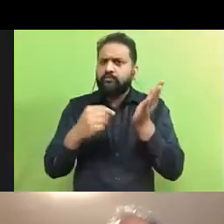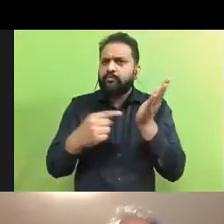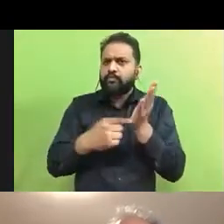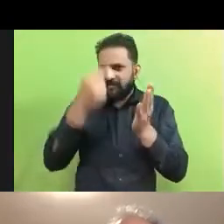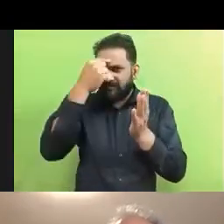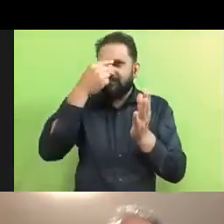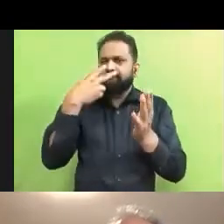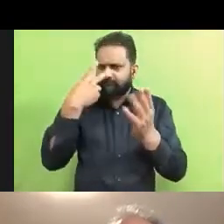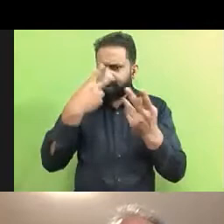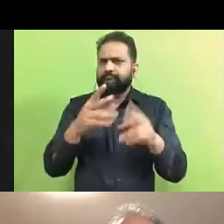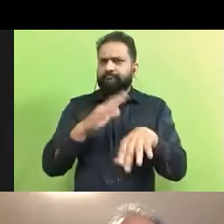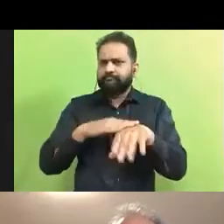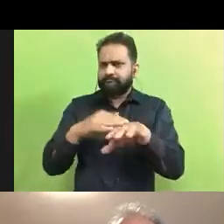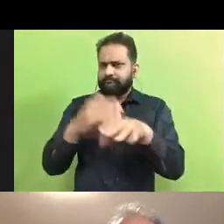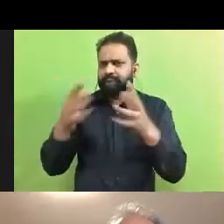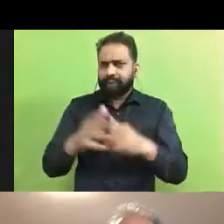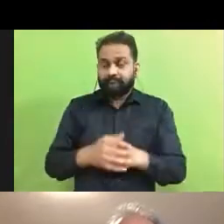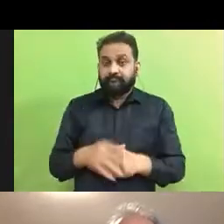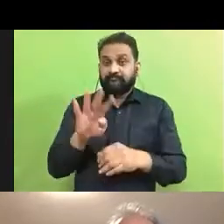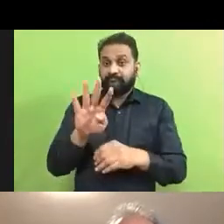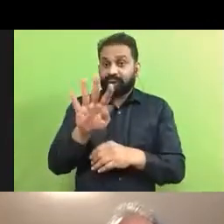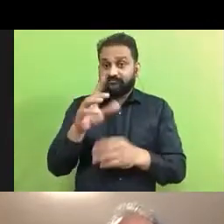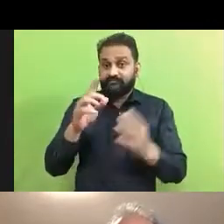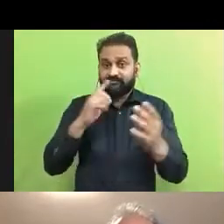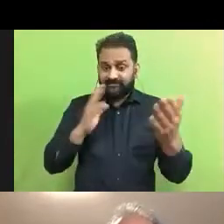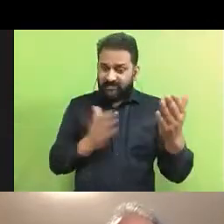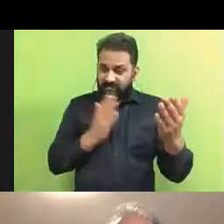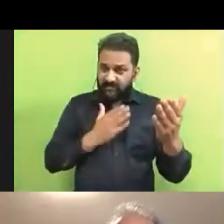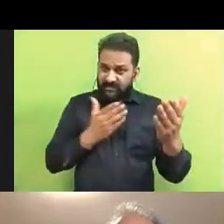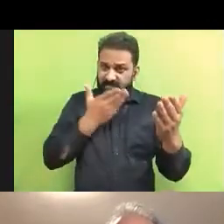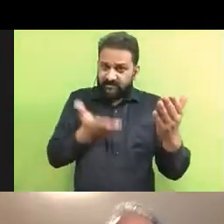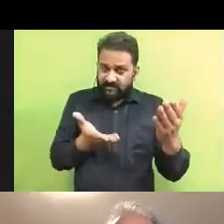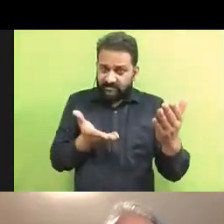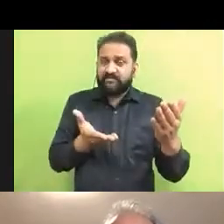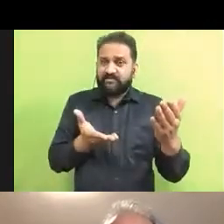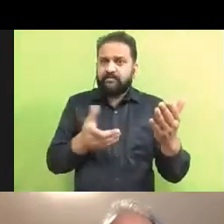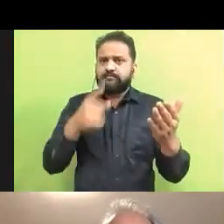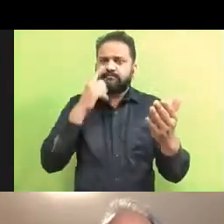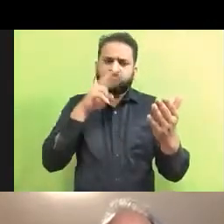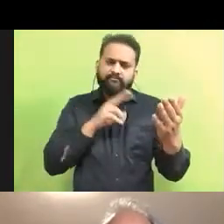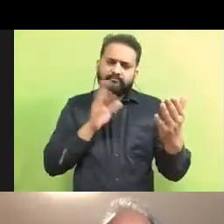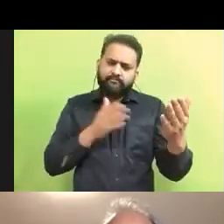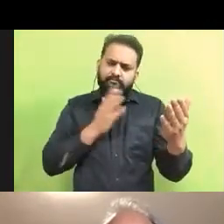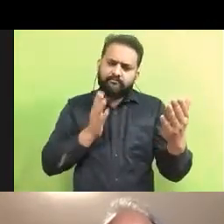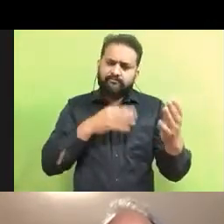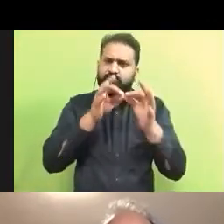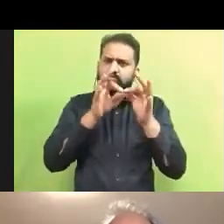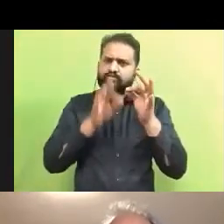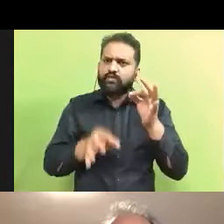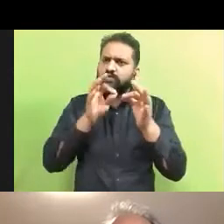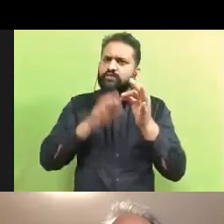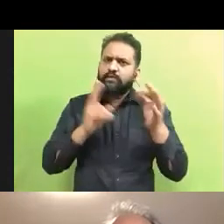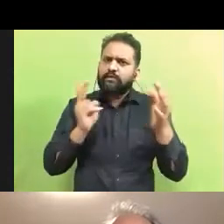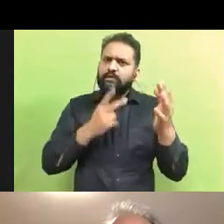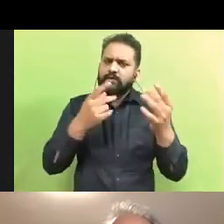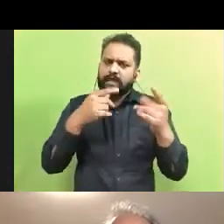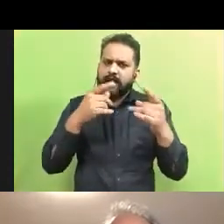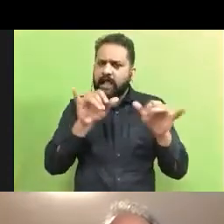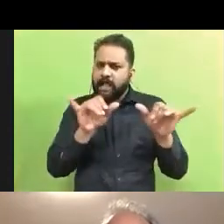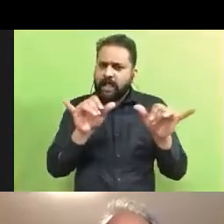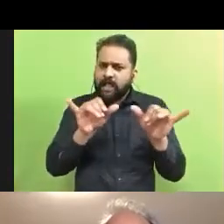in those 45 pages you will see that so many stories are running together so many events are